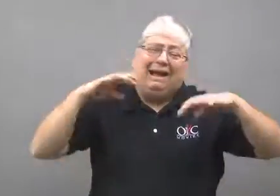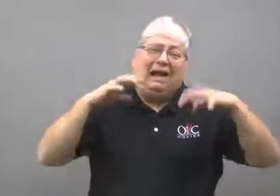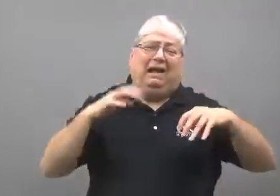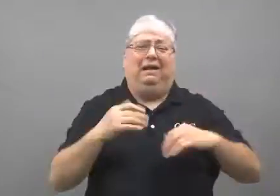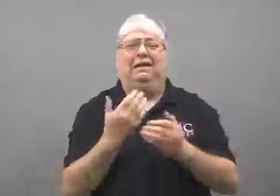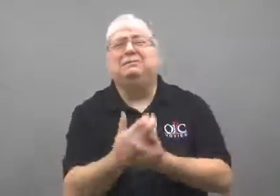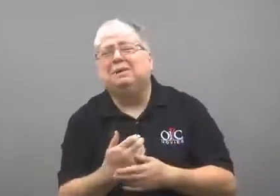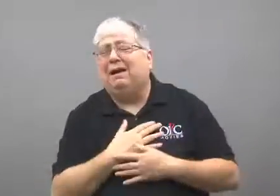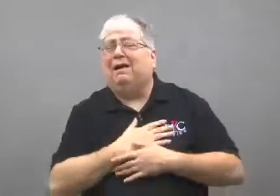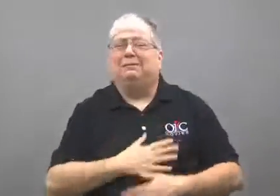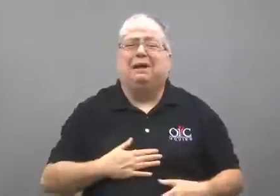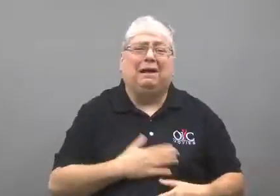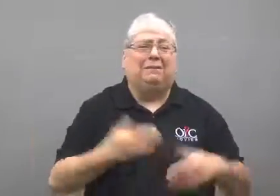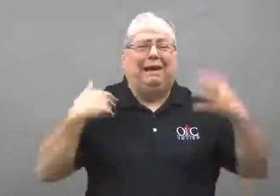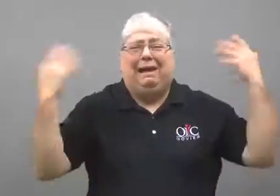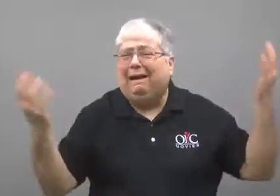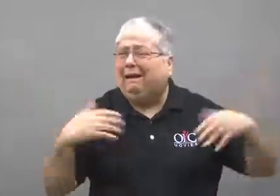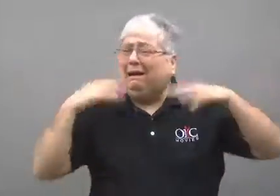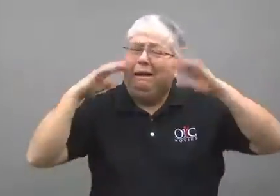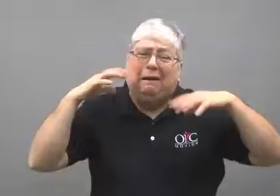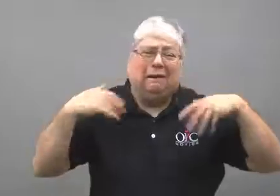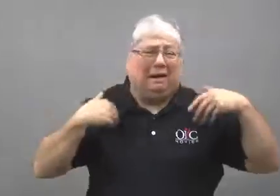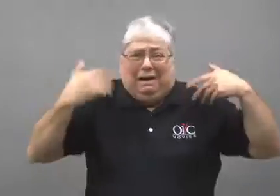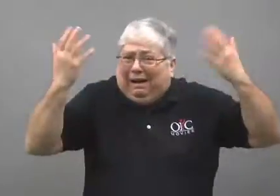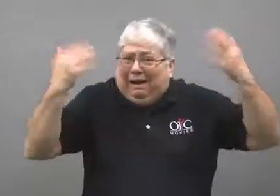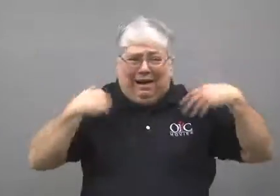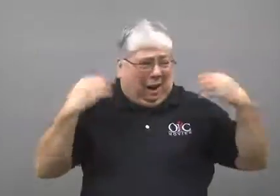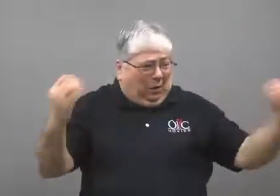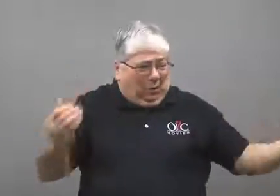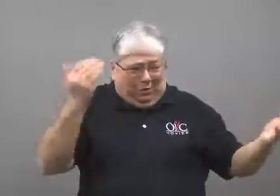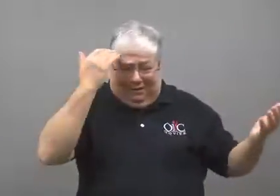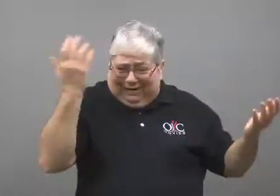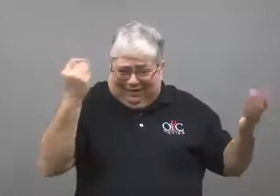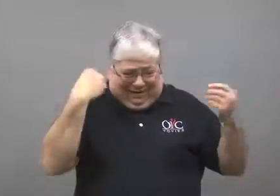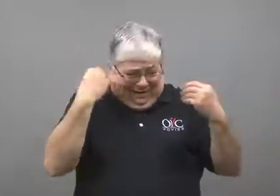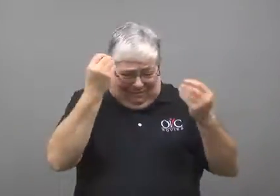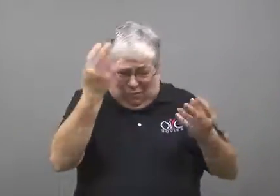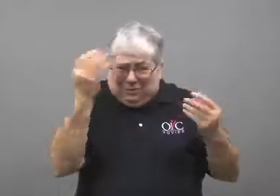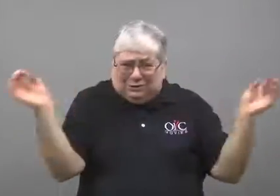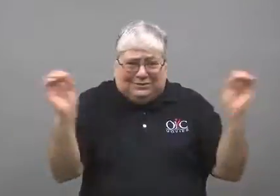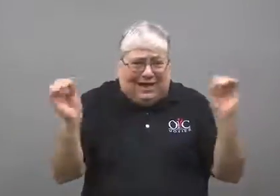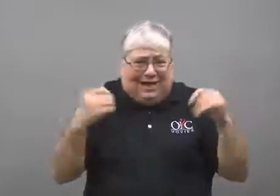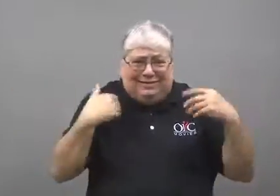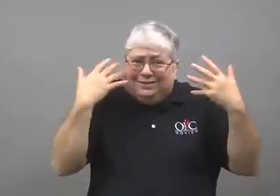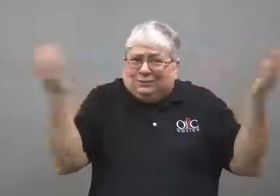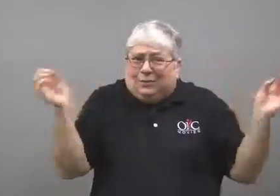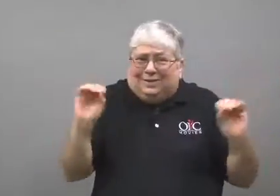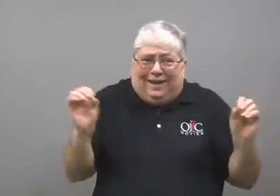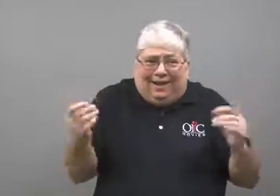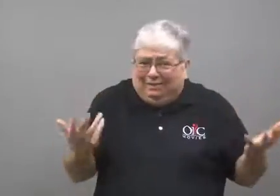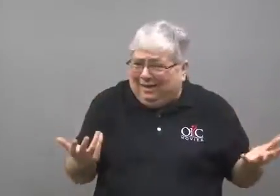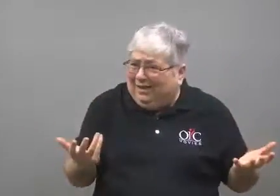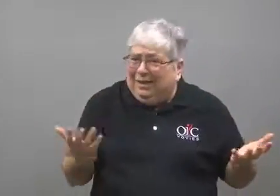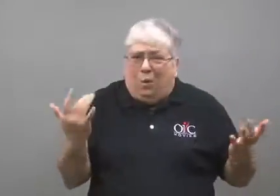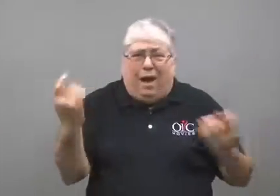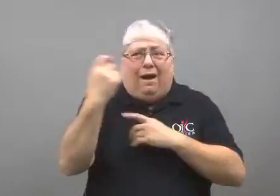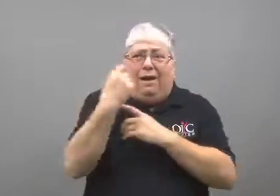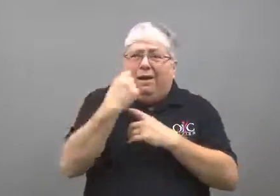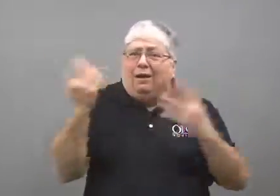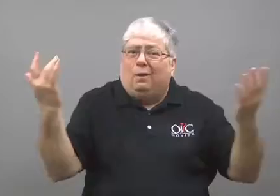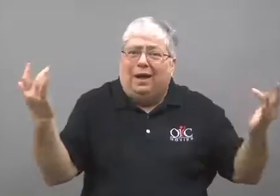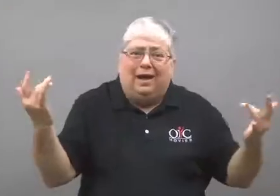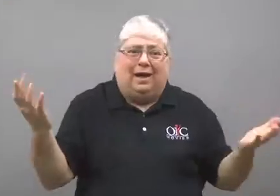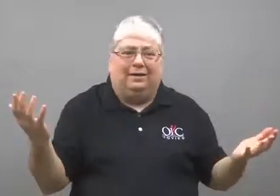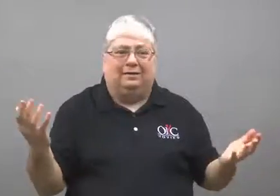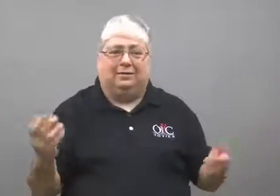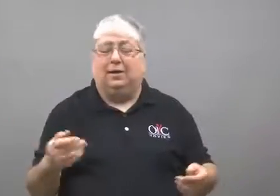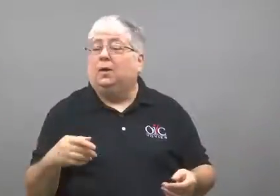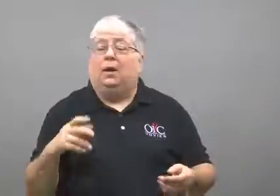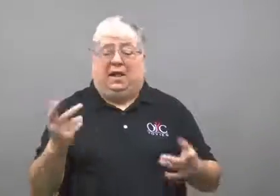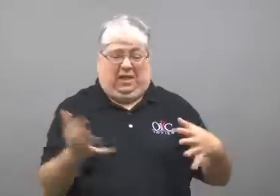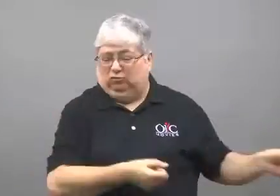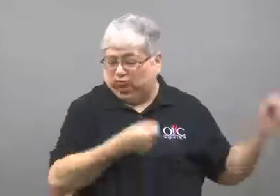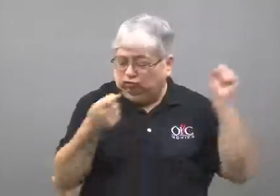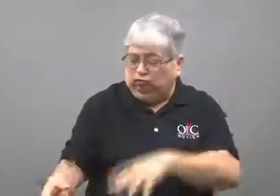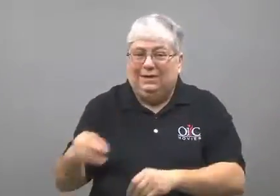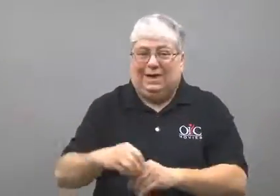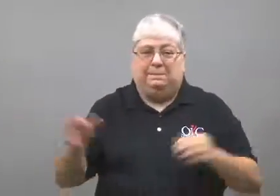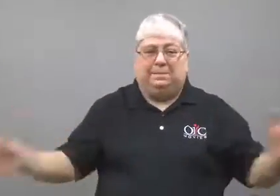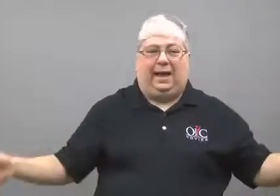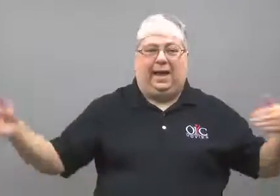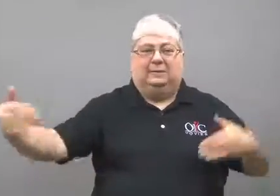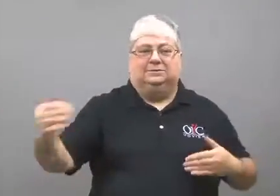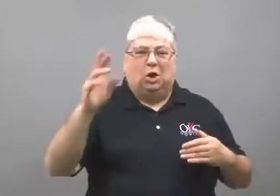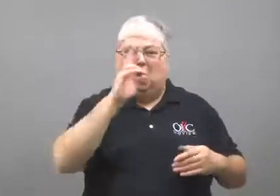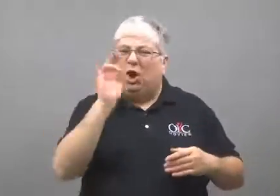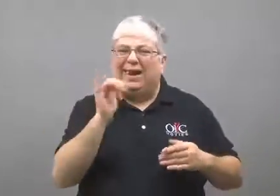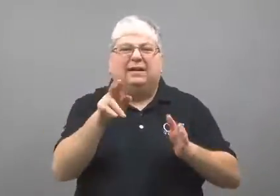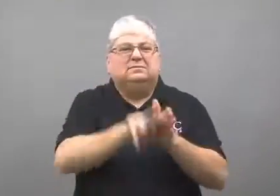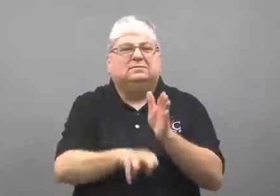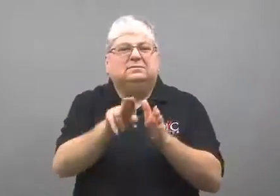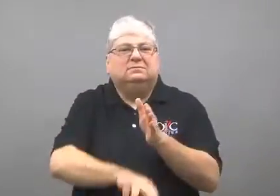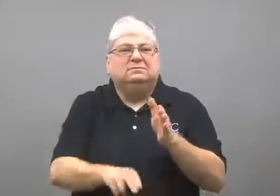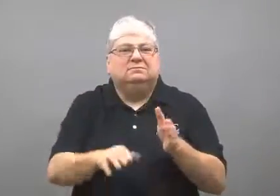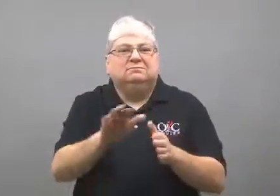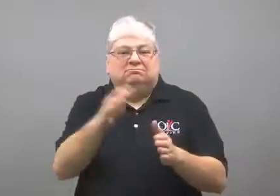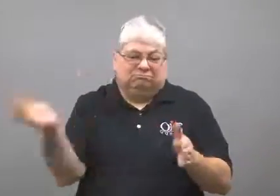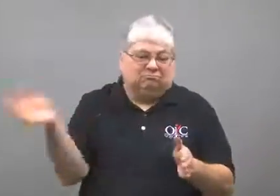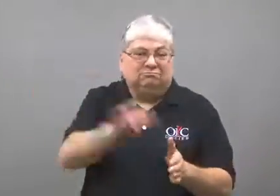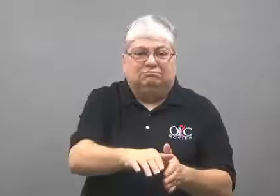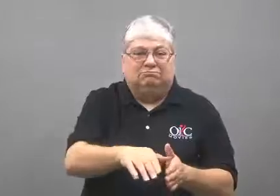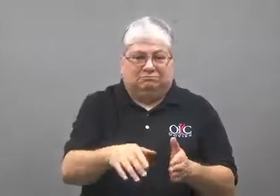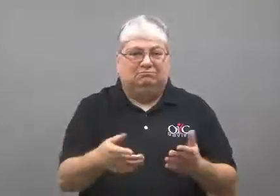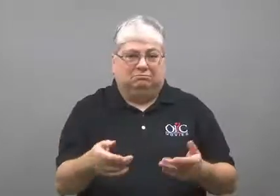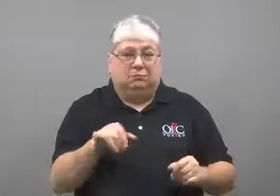He cried, begged and pleaded, saying he didn't know any information.